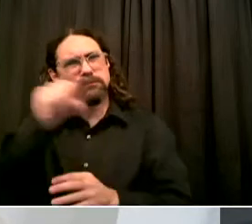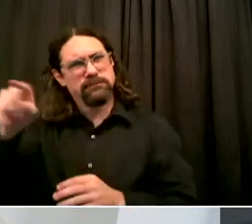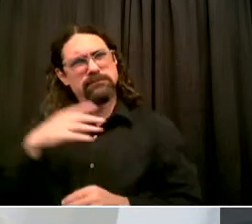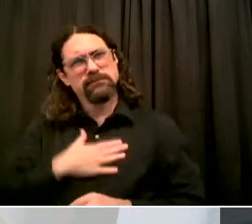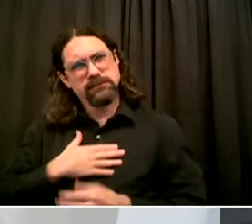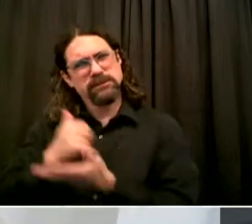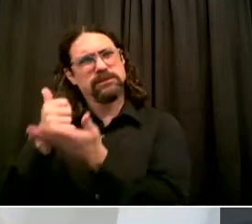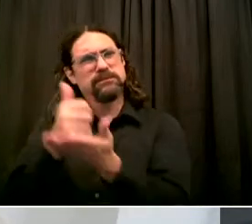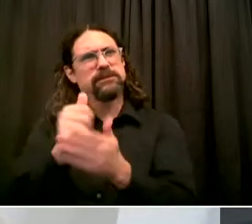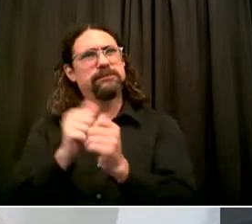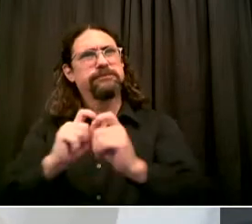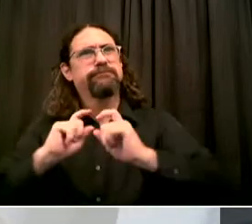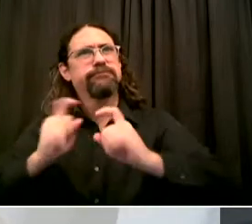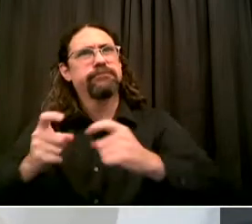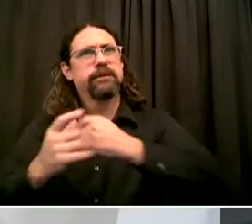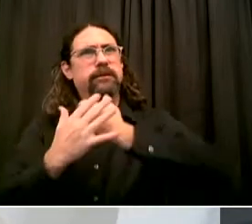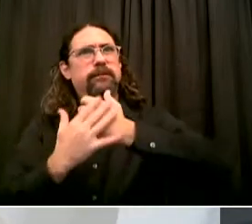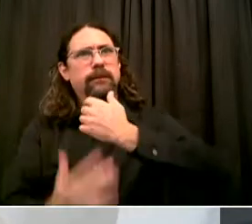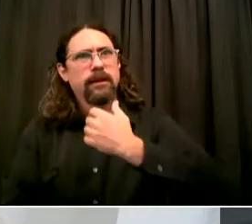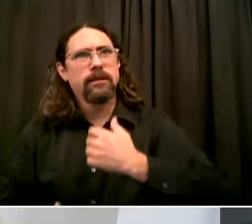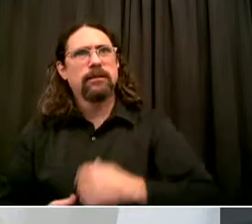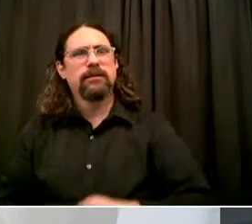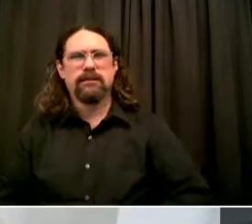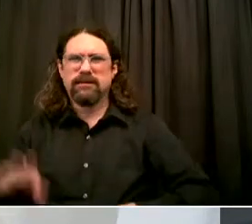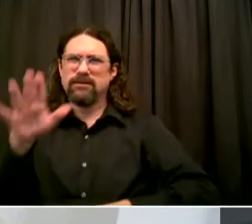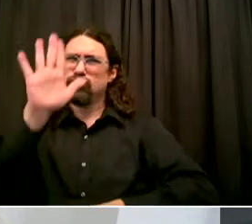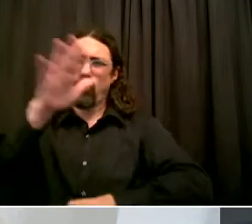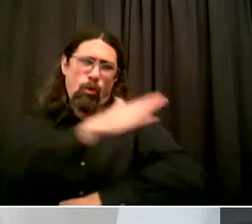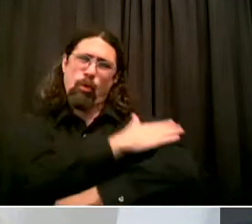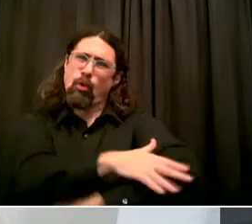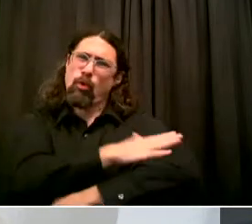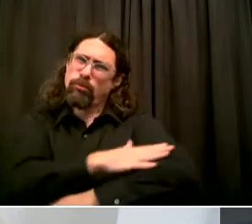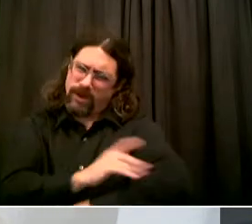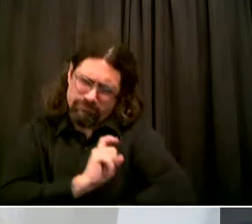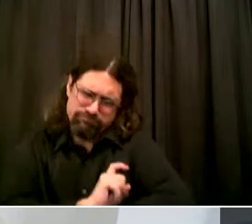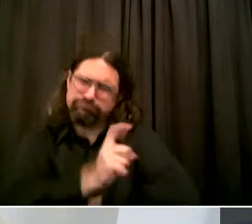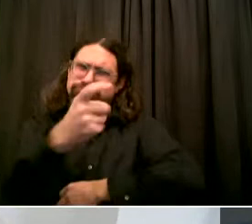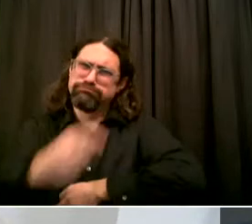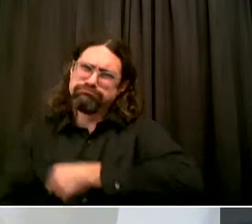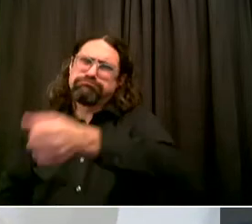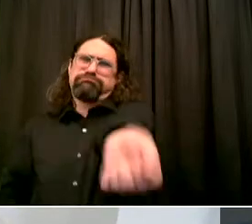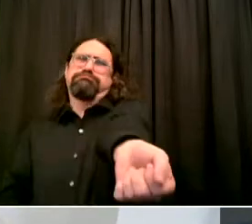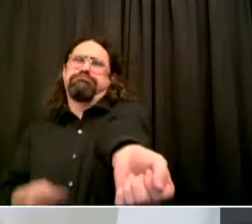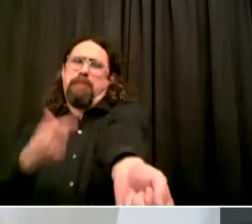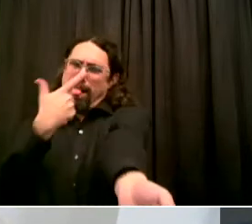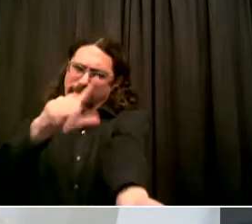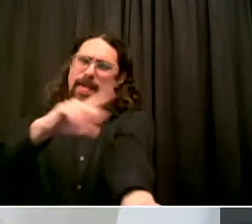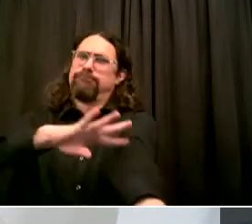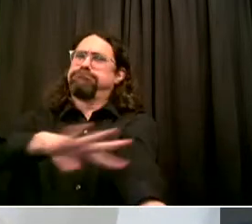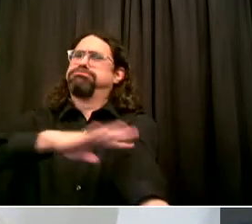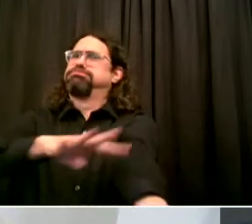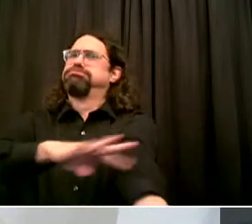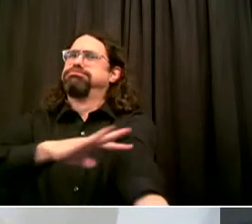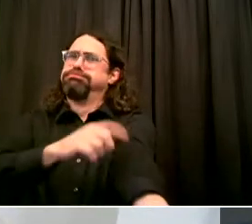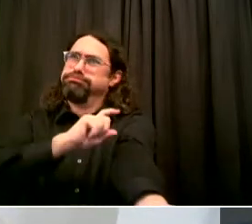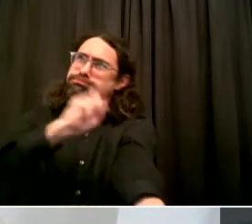ALL THEY ARE DOING IS ASKING YOU TO LEND A HANN D. OR, MORE ACCURATELY, AN ARM, AND PROVIDE